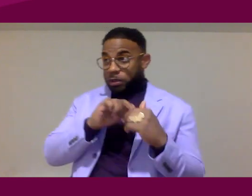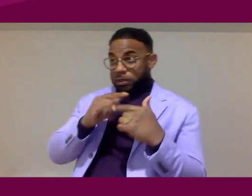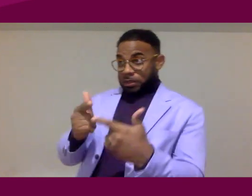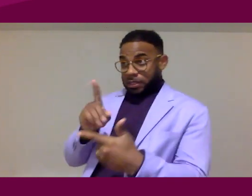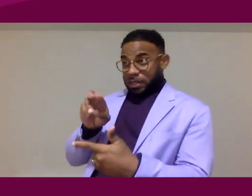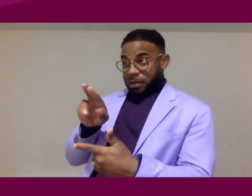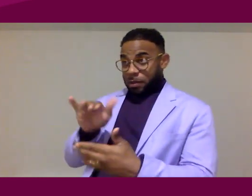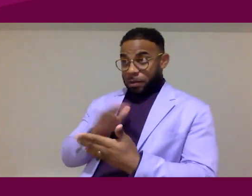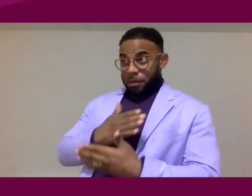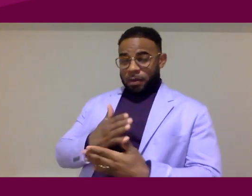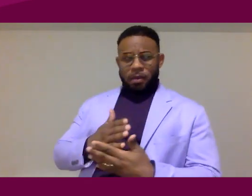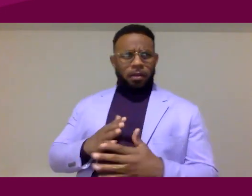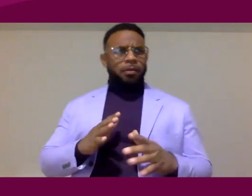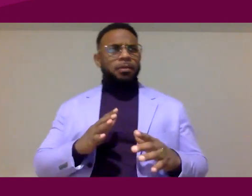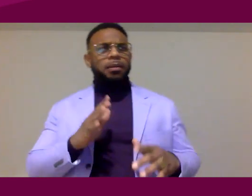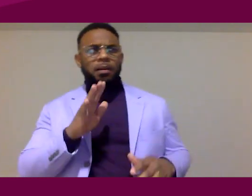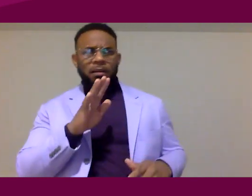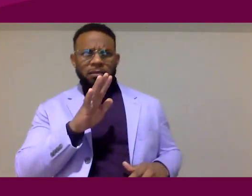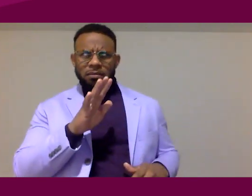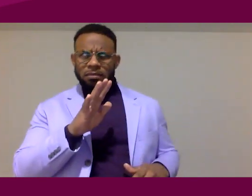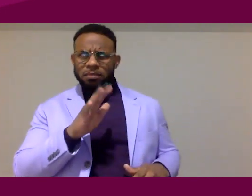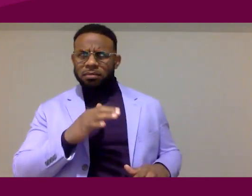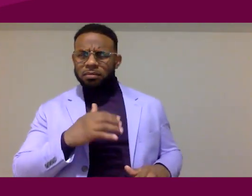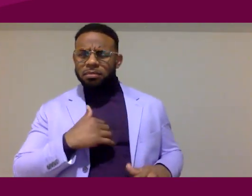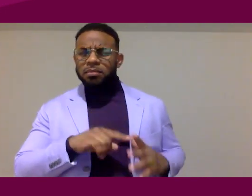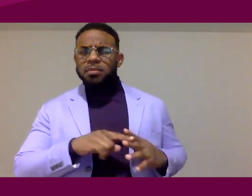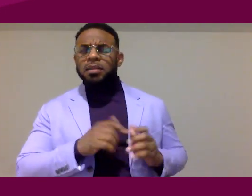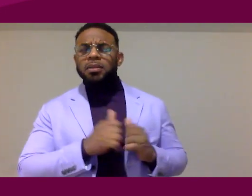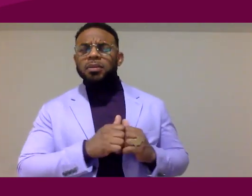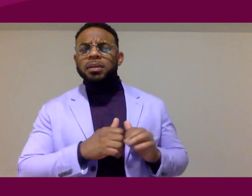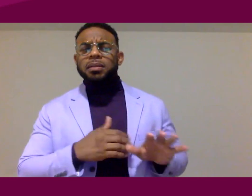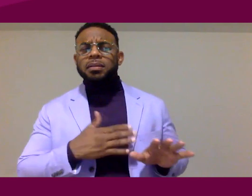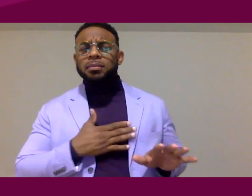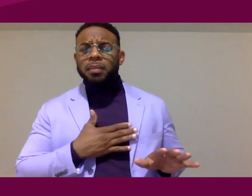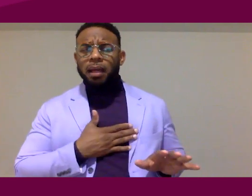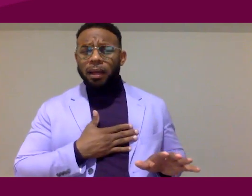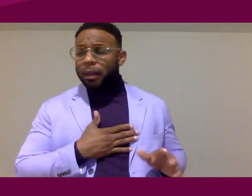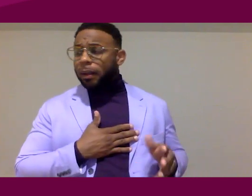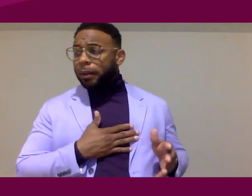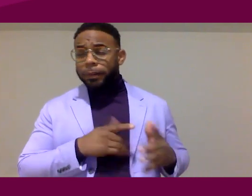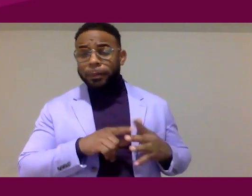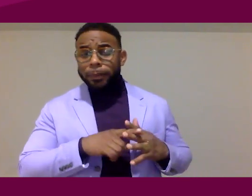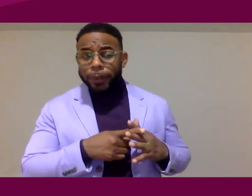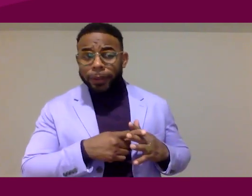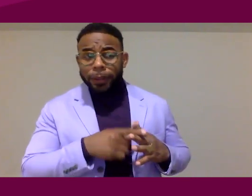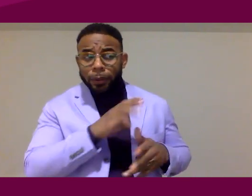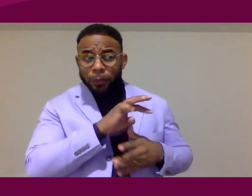Deborah Kaplan: Okay, let me start with my beginnings at WID.